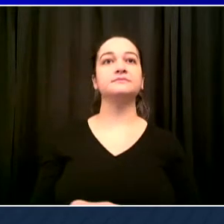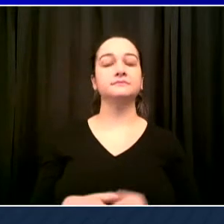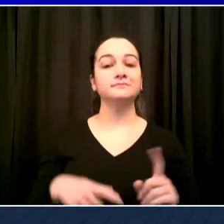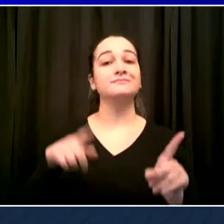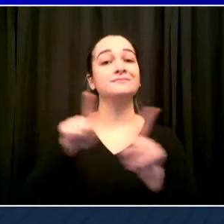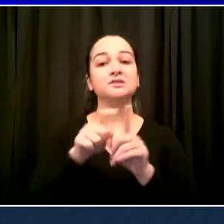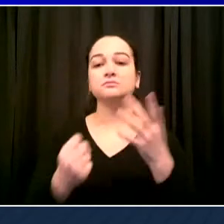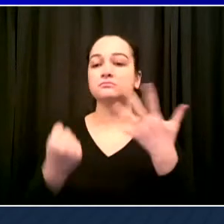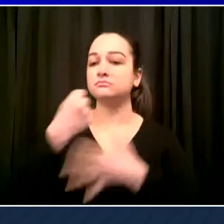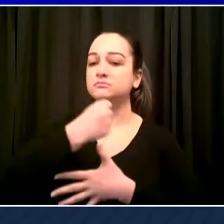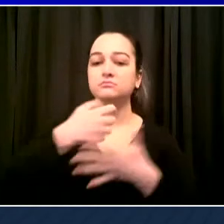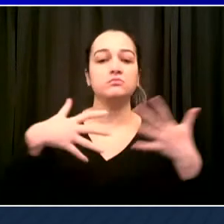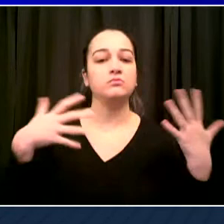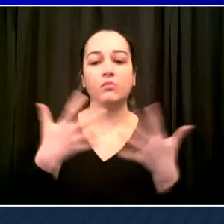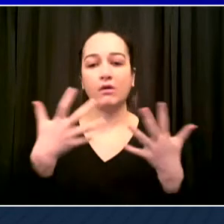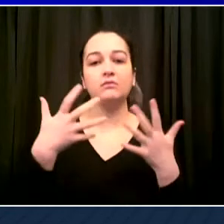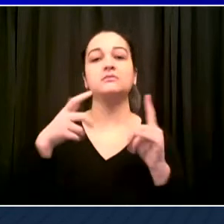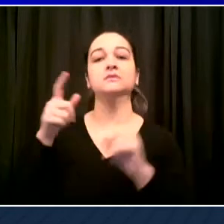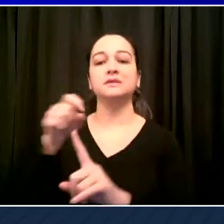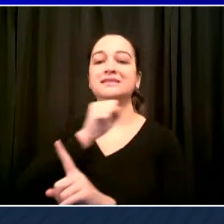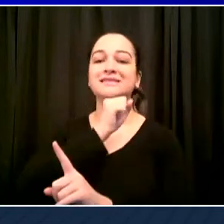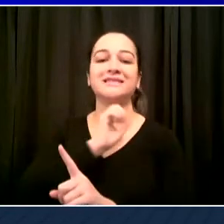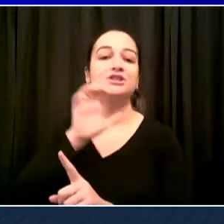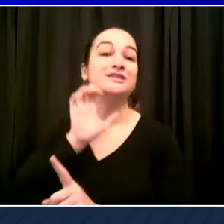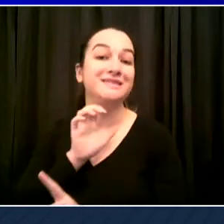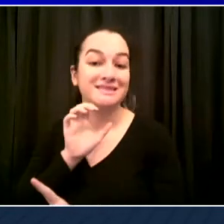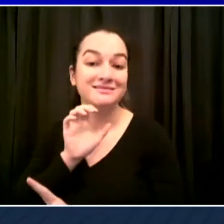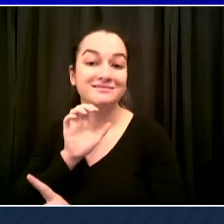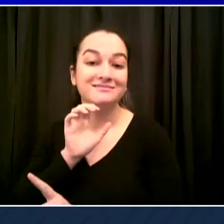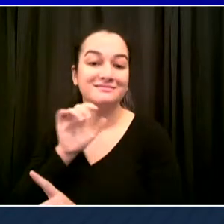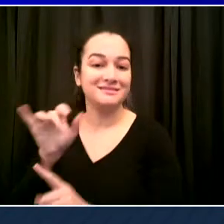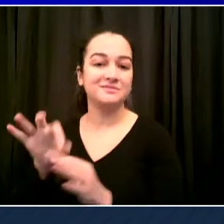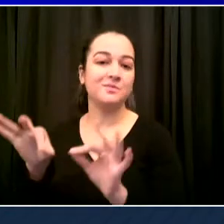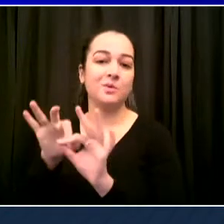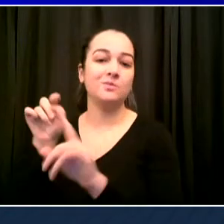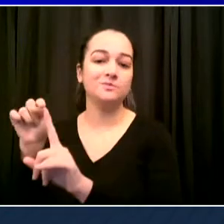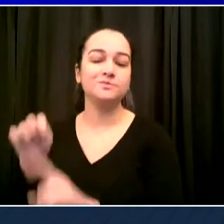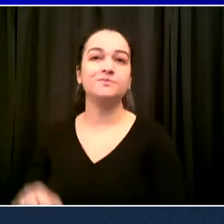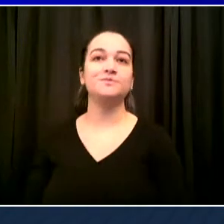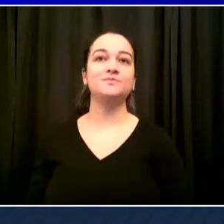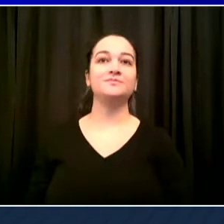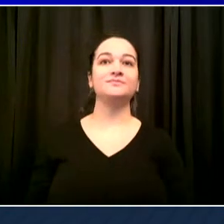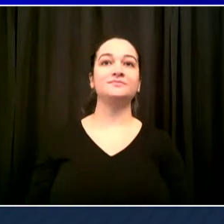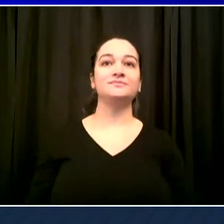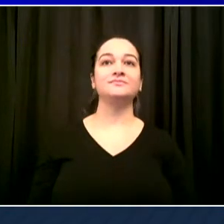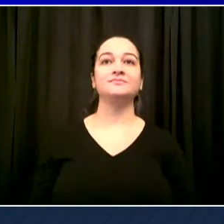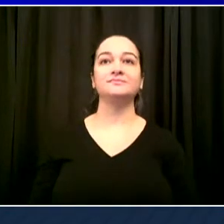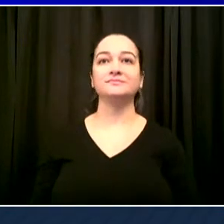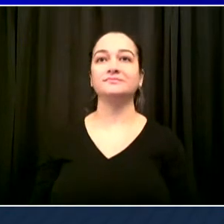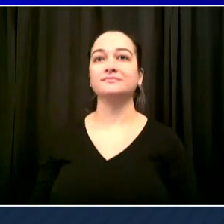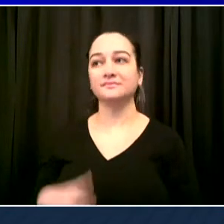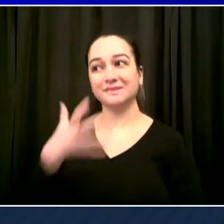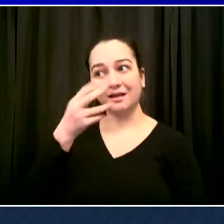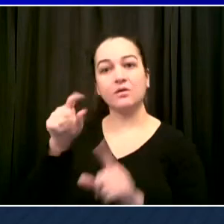ONLY SITE IN BROOKLYN. WE ARE GETTING FAITH COMMUNITITIS ETO HELP US GET THERE CONGREGANT